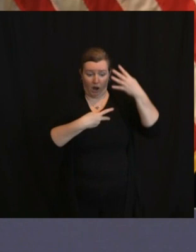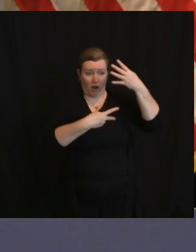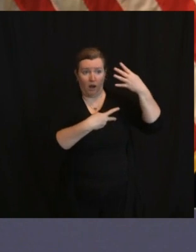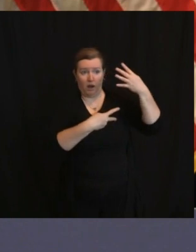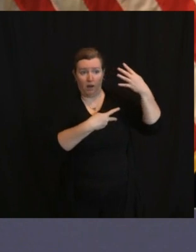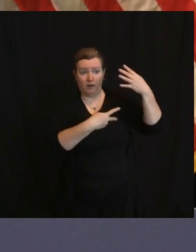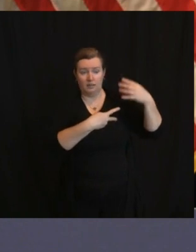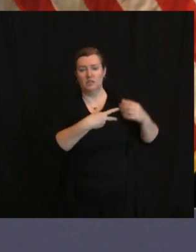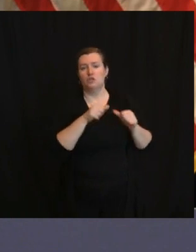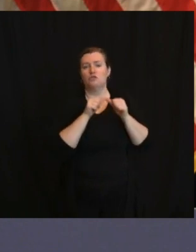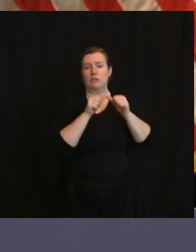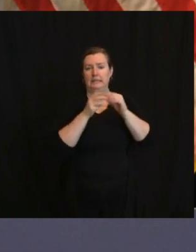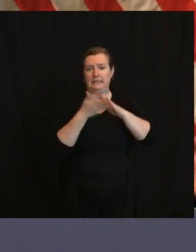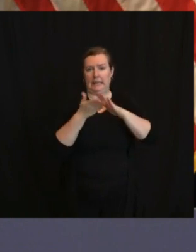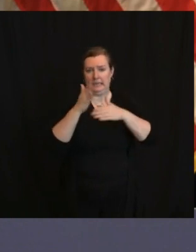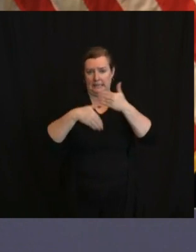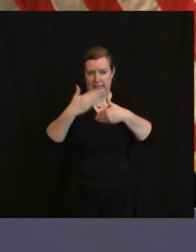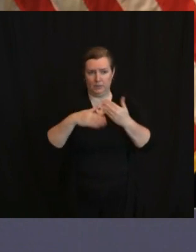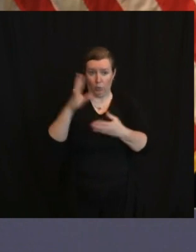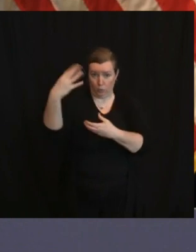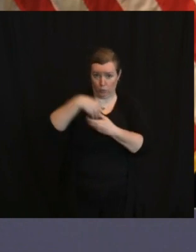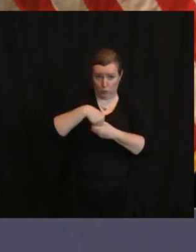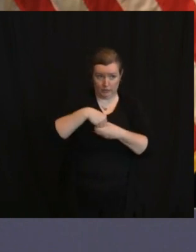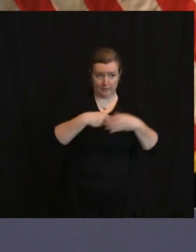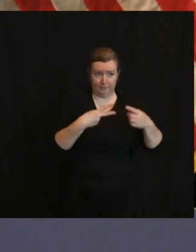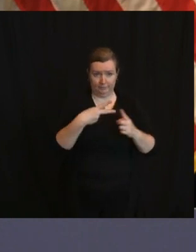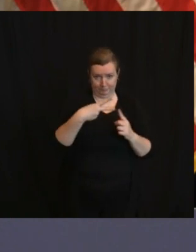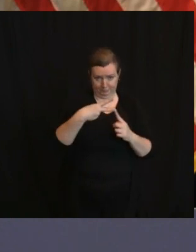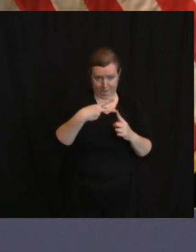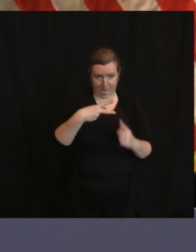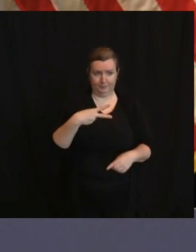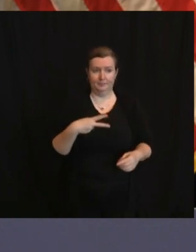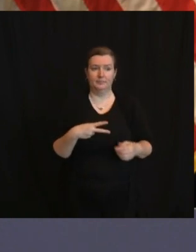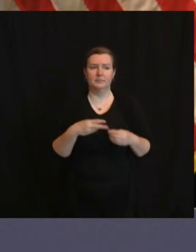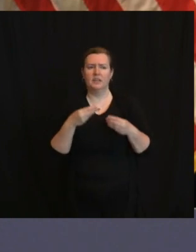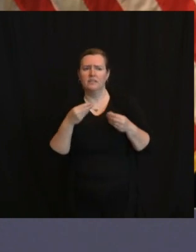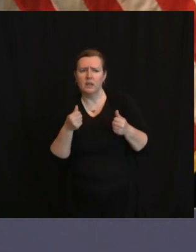PREPARED TO GO TO A MORE COMPREHENSIVE -- THAT IS WHY